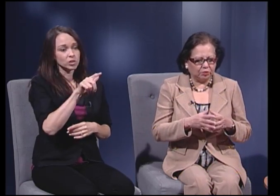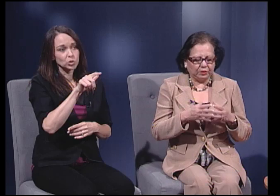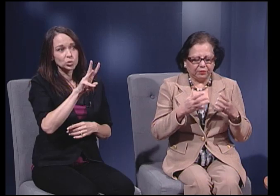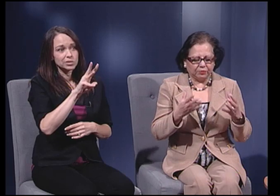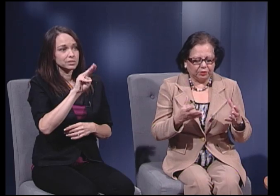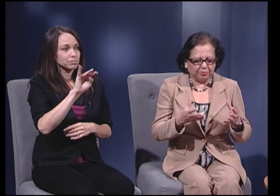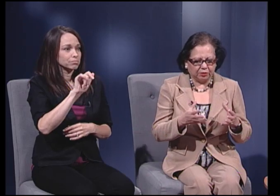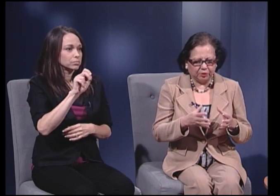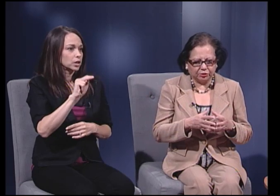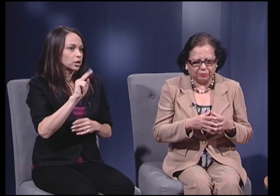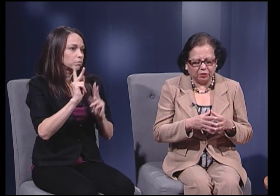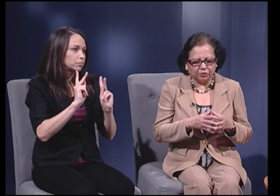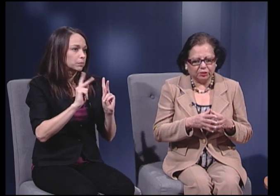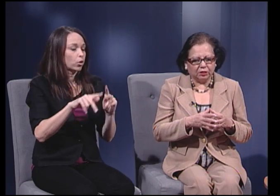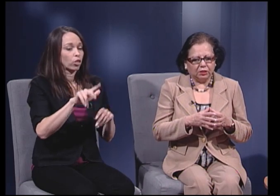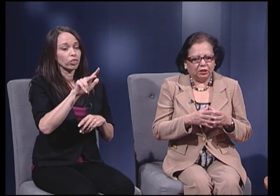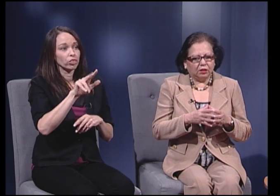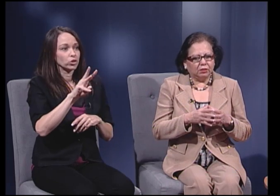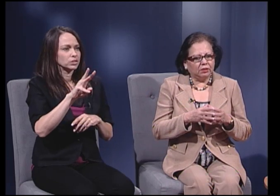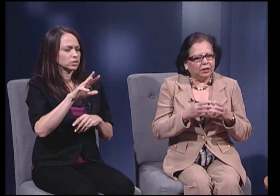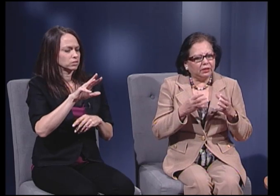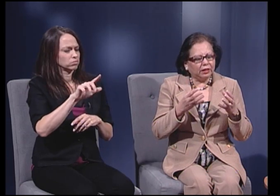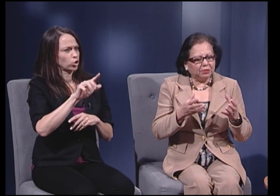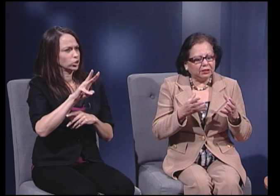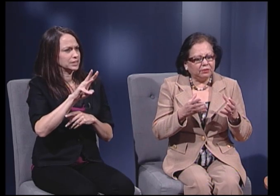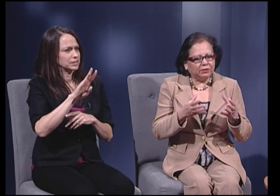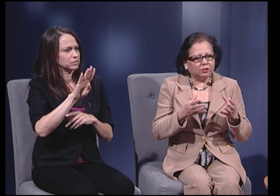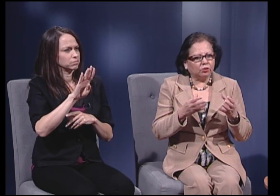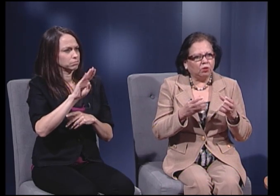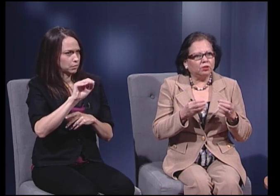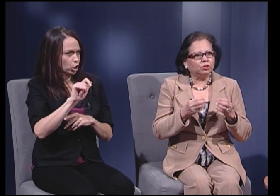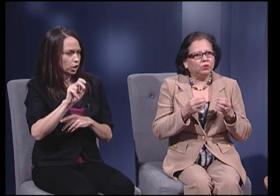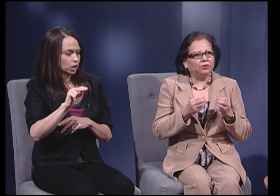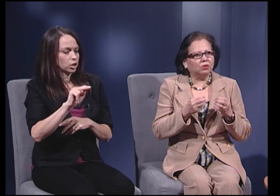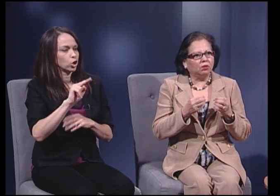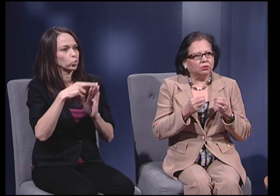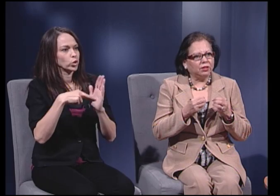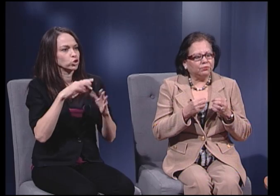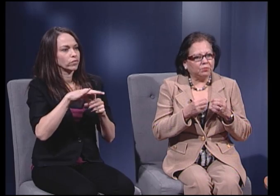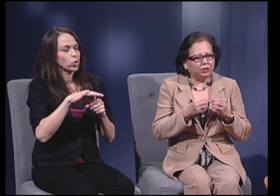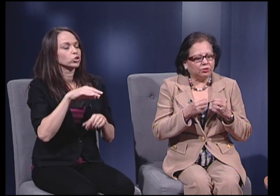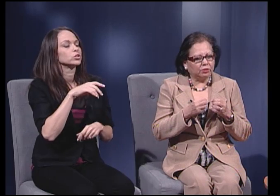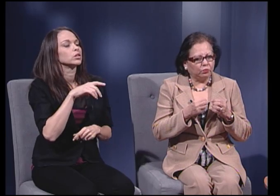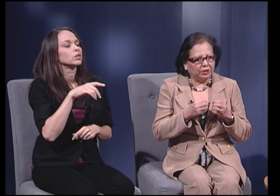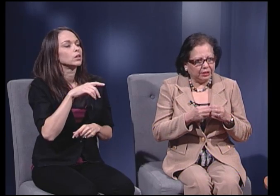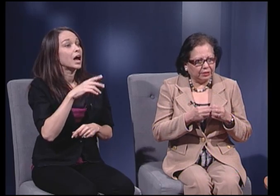we have 13 million registered voters and I believe that as long as we've got al the information that we need,